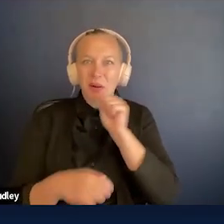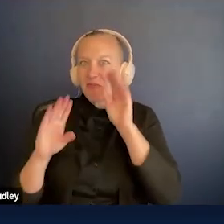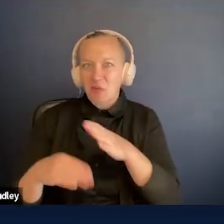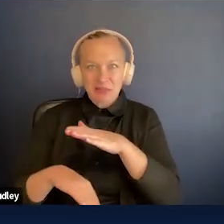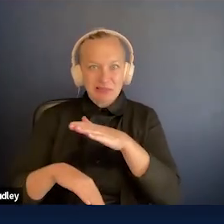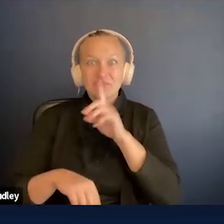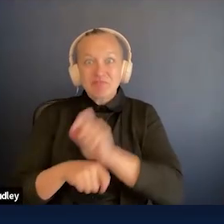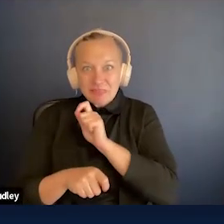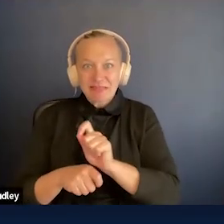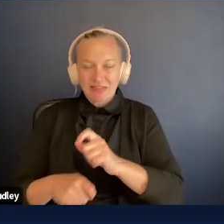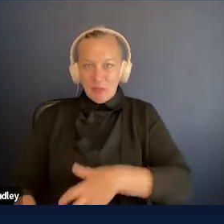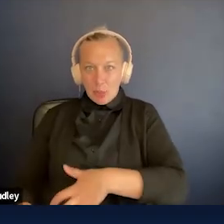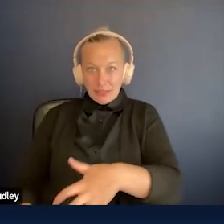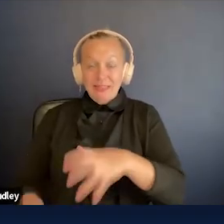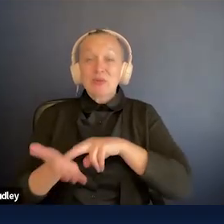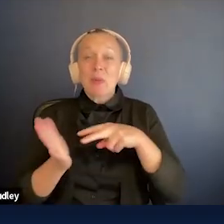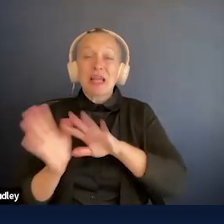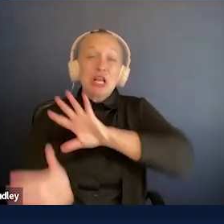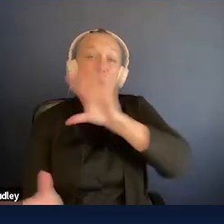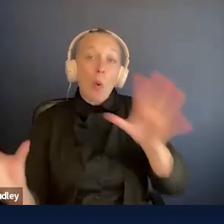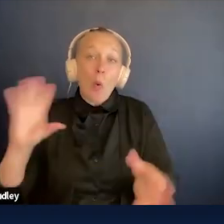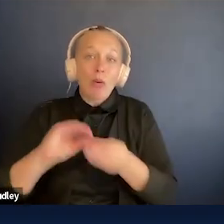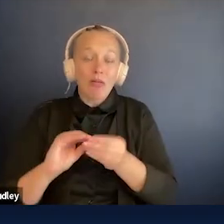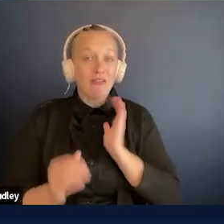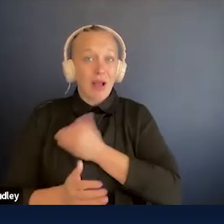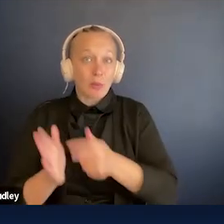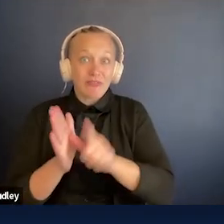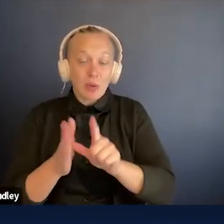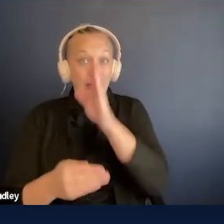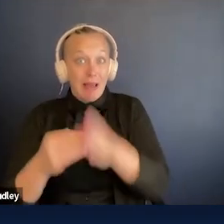And at the end, we decided to include 21 articles.